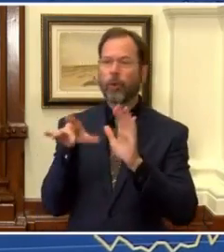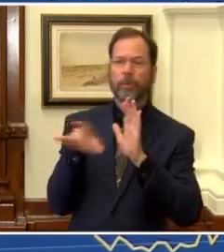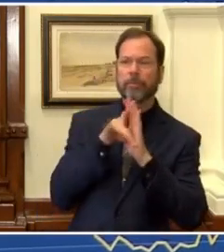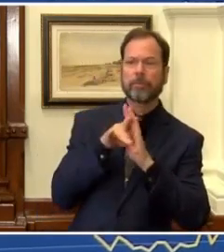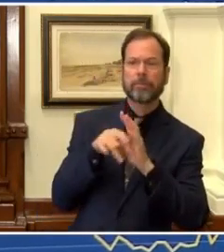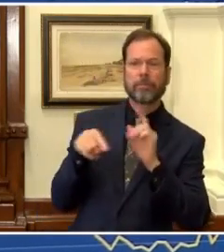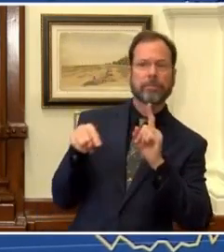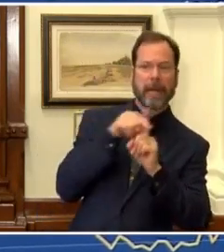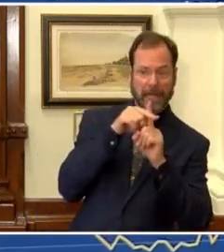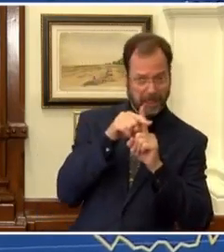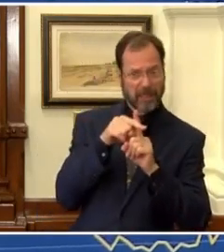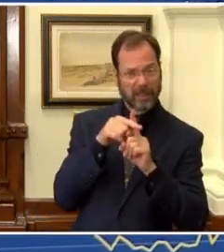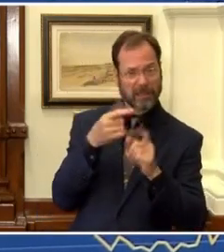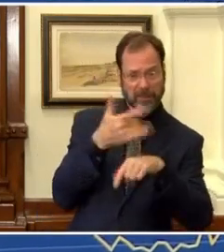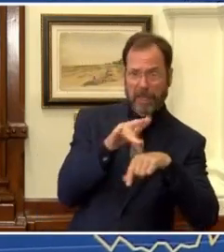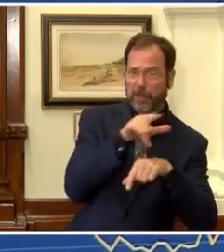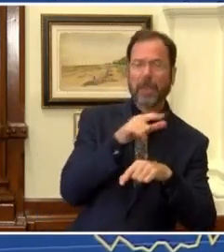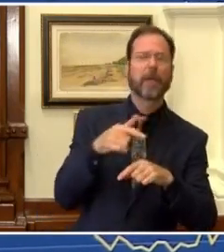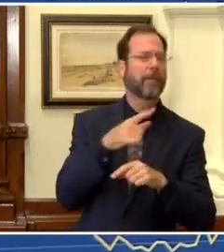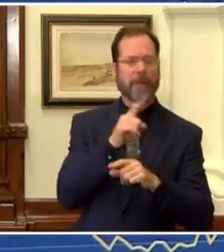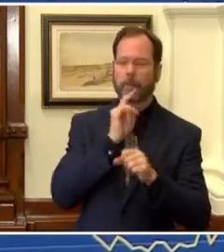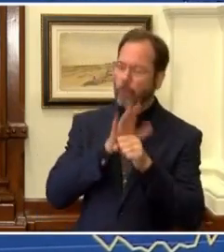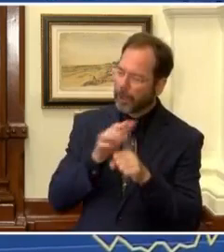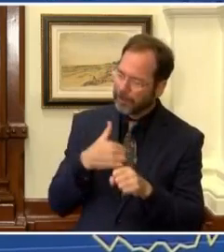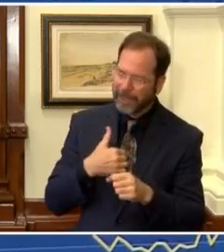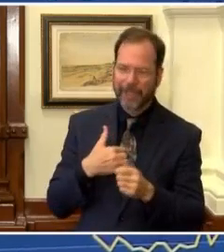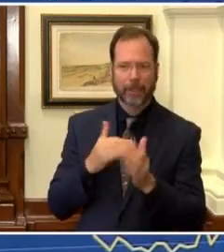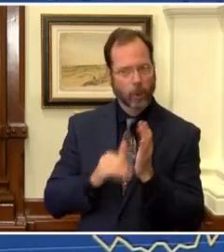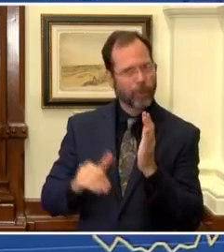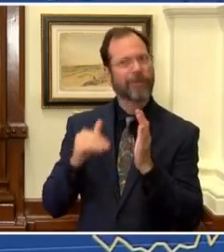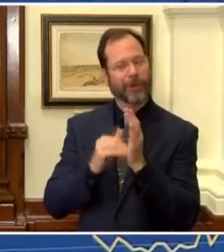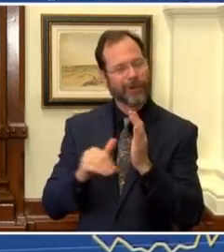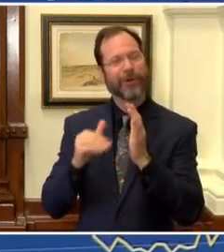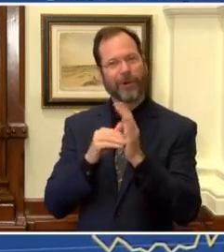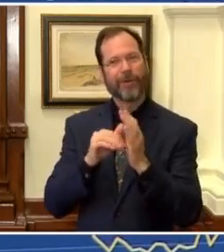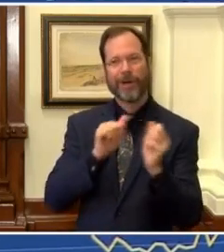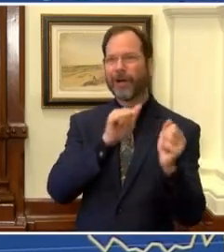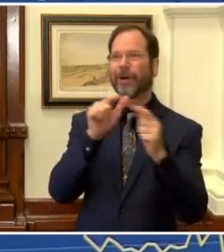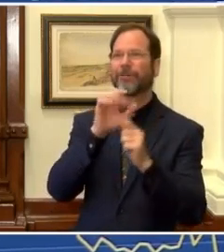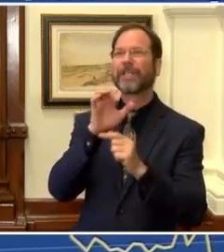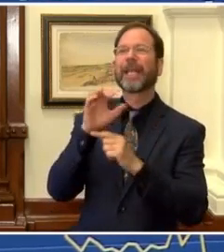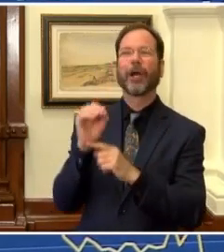FEEL FOR THEIR ABILITY TO MAINTAIN AVAILABILITY FOR ANYBODY WHO TESTS POSITIVE FOR